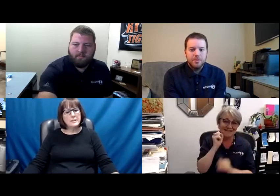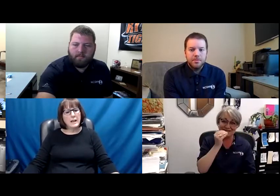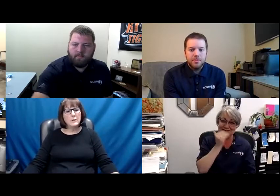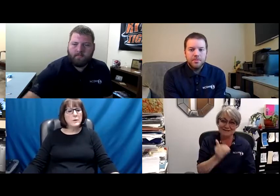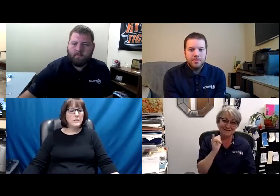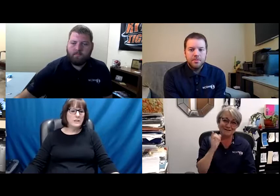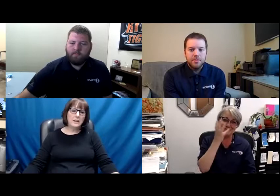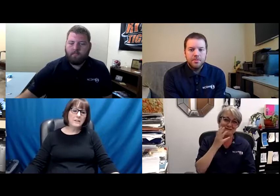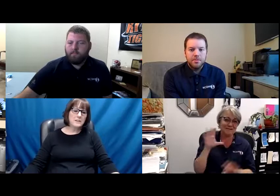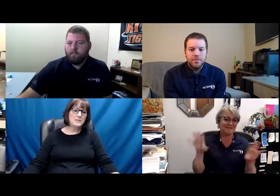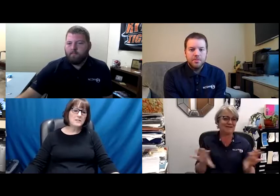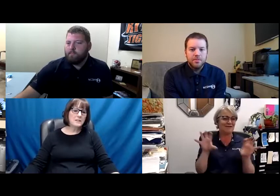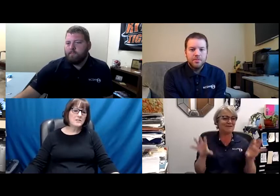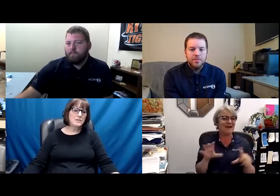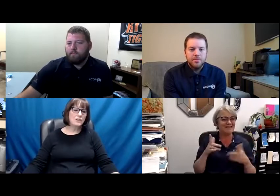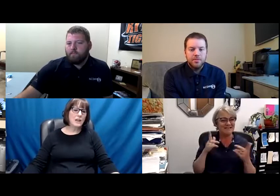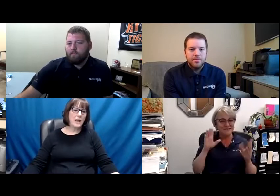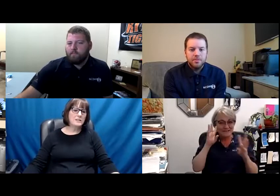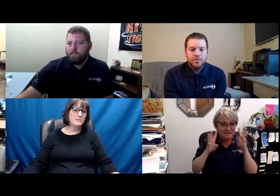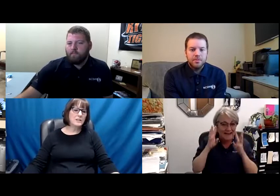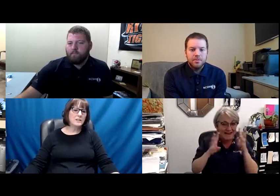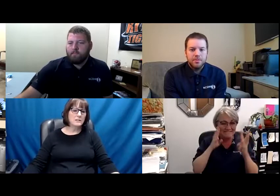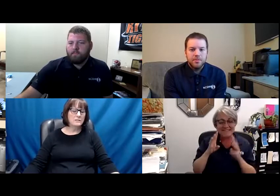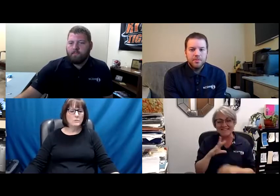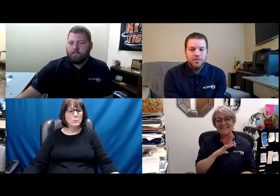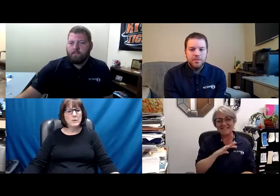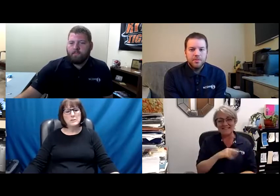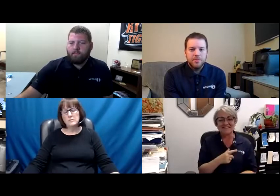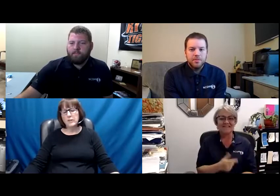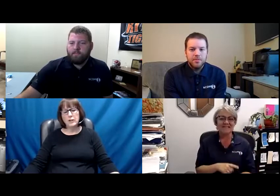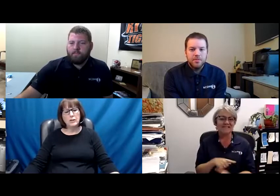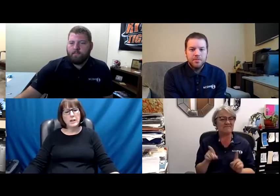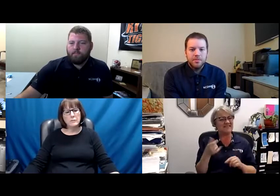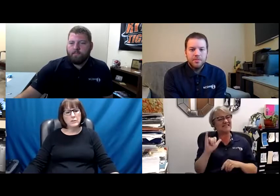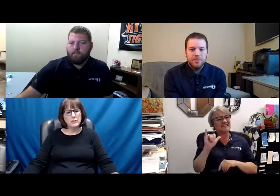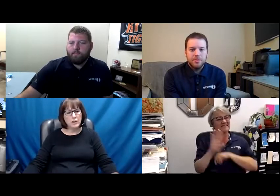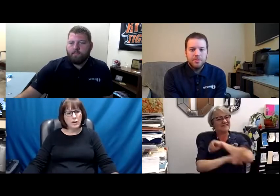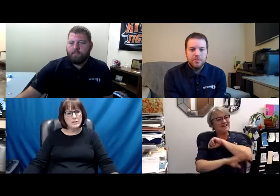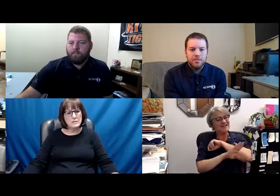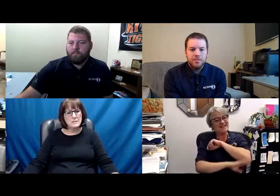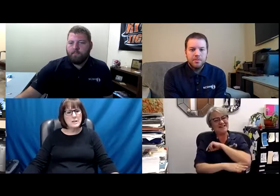Halloween yeah that's a that's a good activity and you can be very creative with your decorations